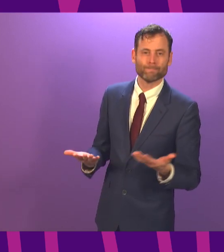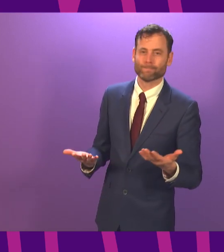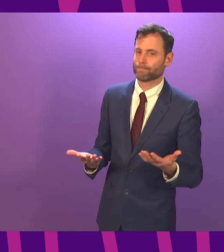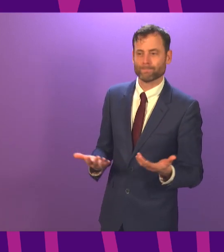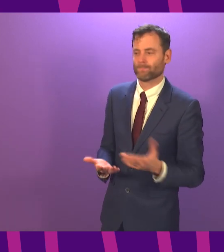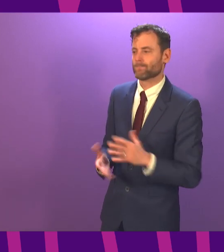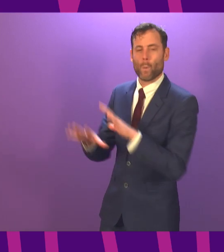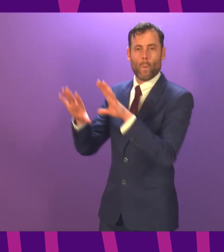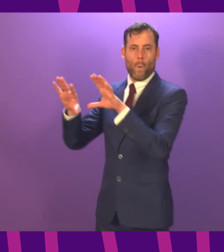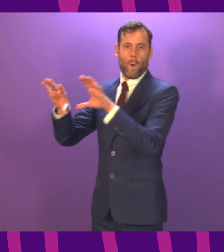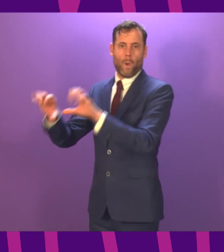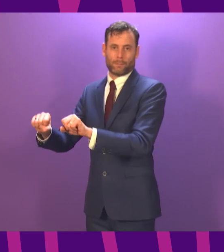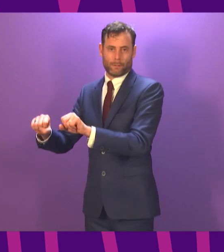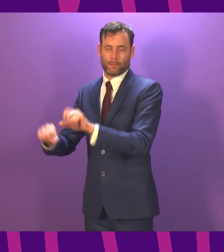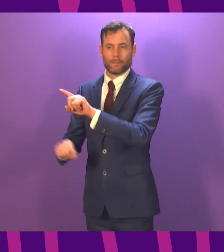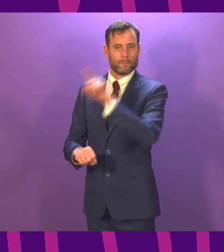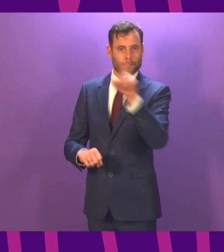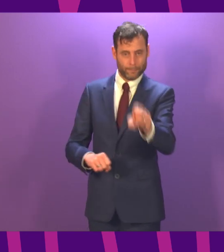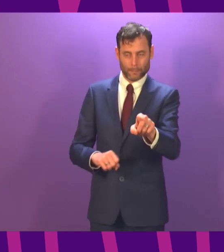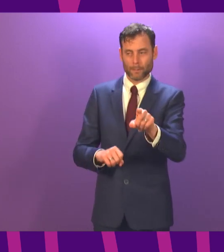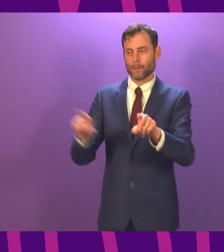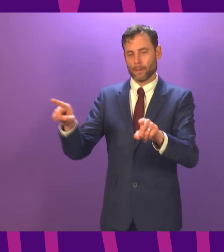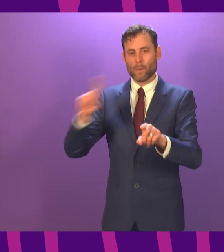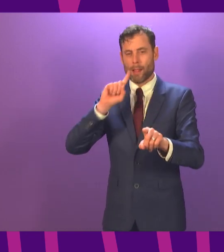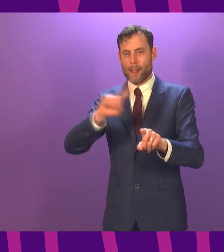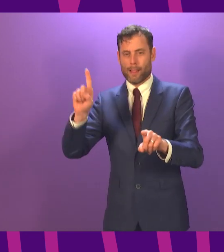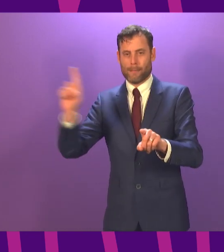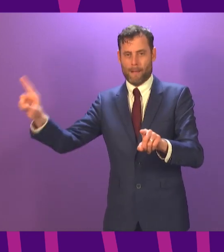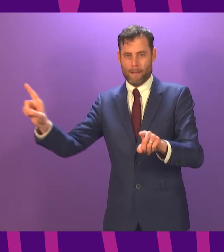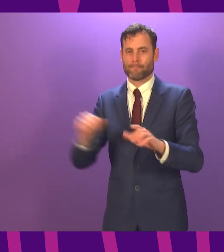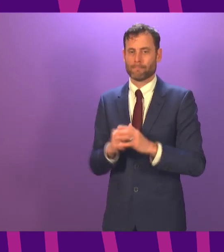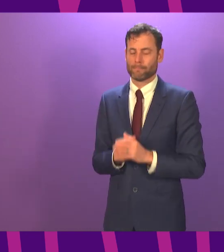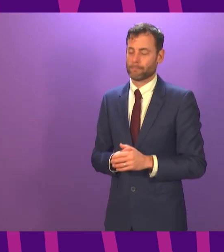Mr Findlay, we will come back to you in a few minutes.